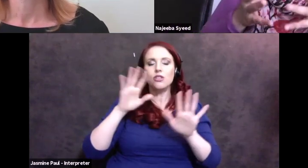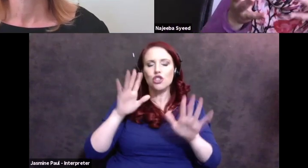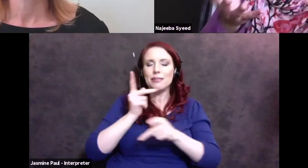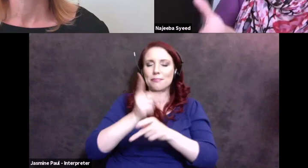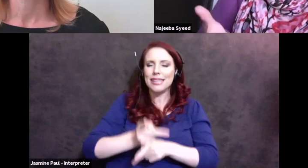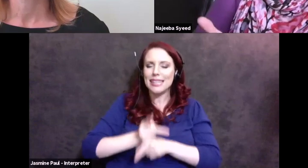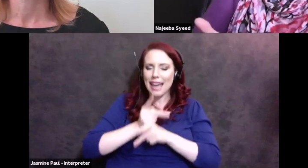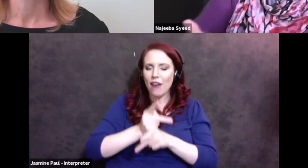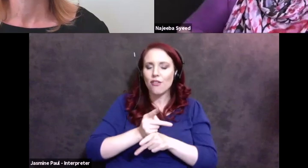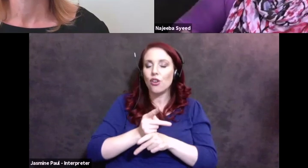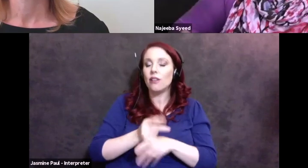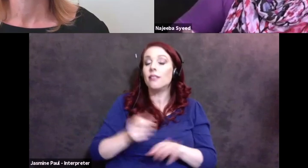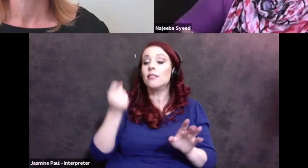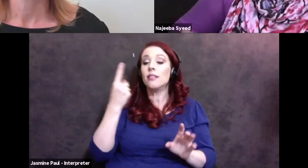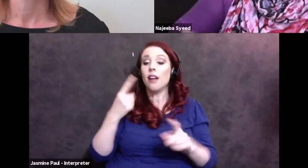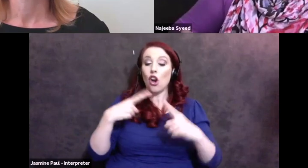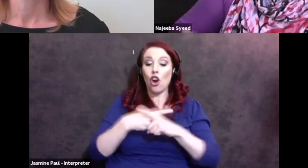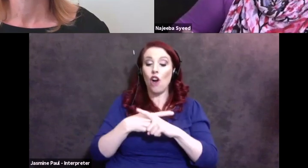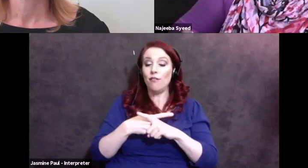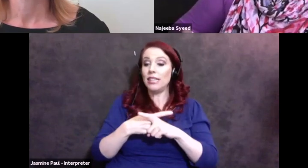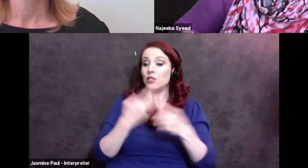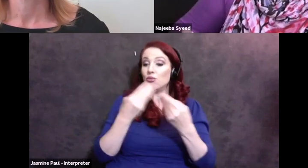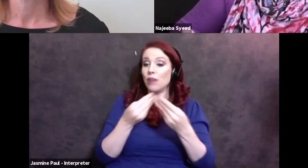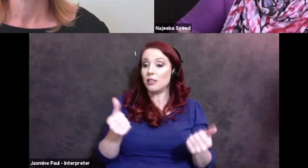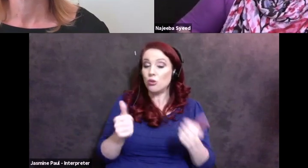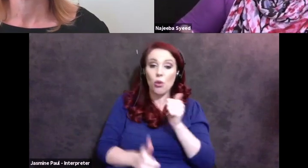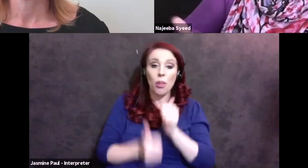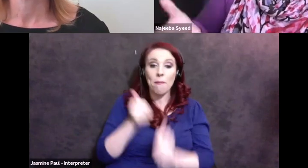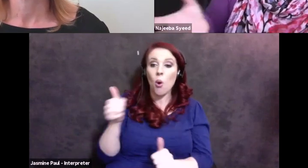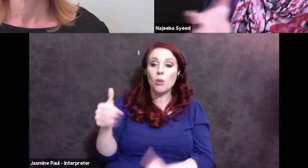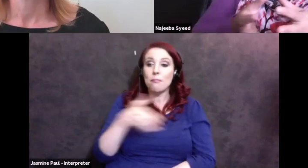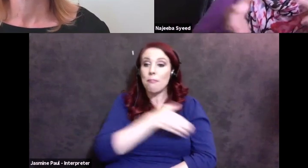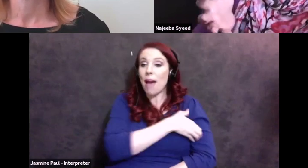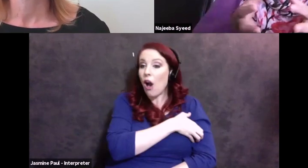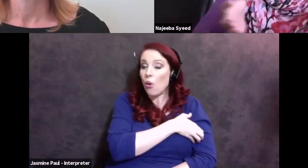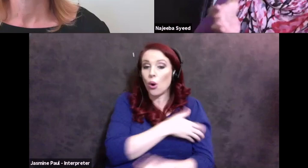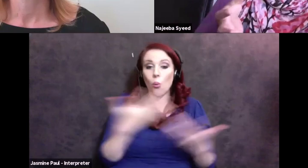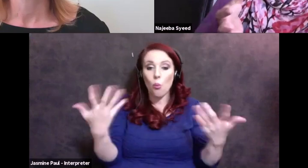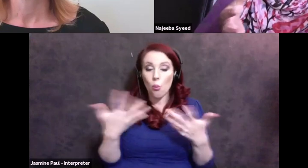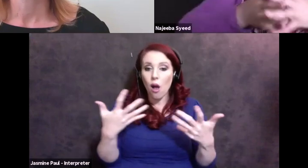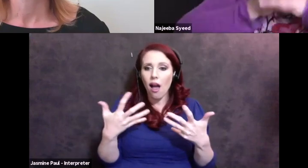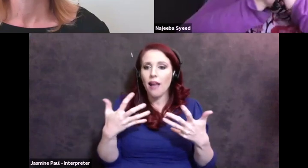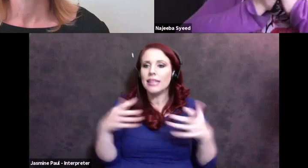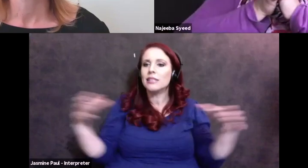we say the most powerful form of power is convening people and bringing people together,